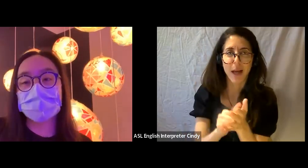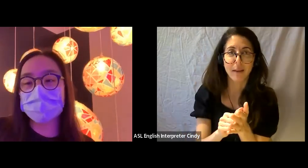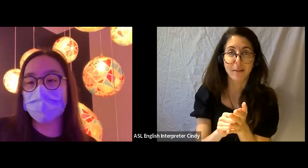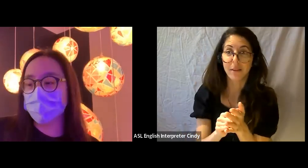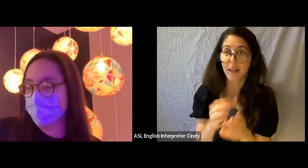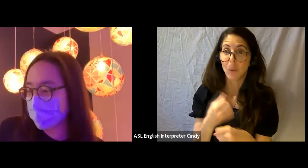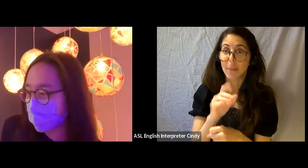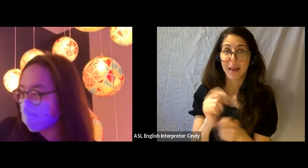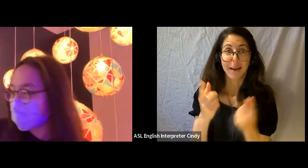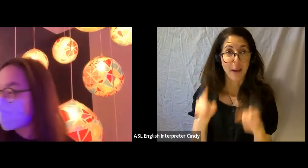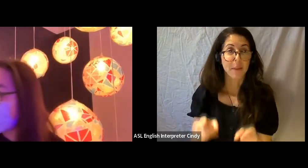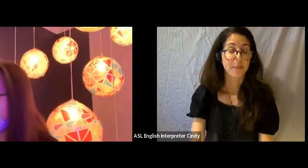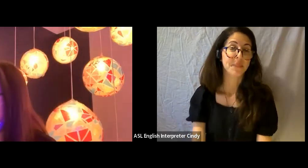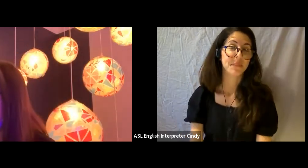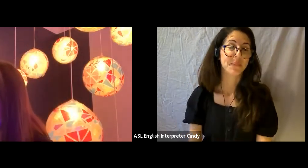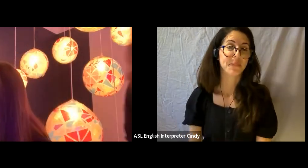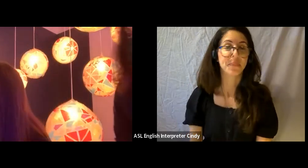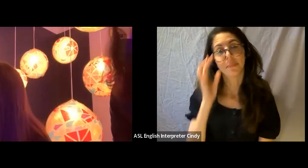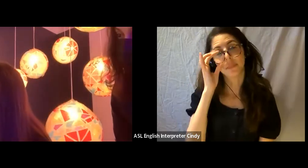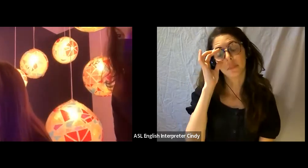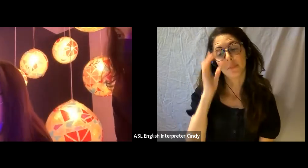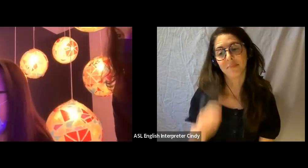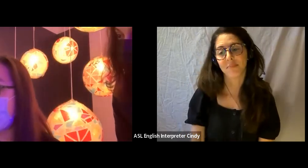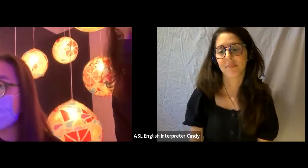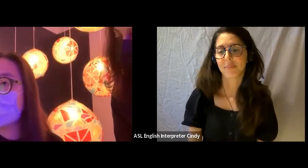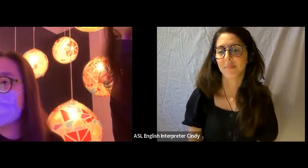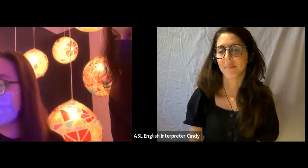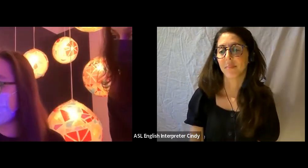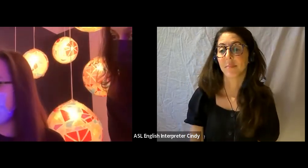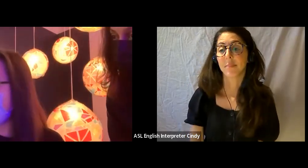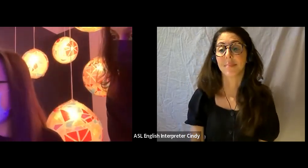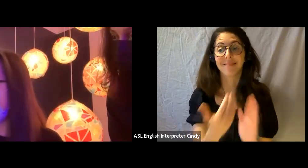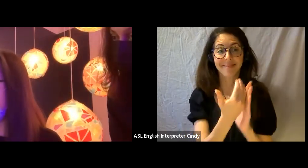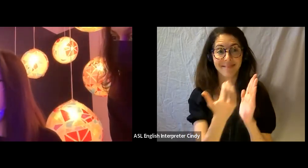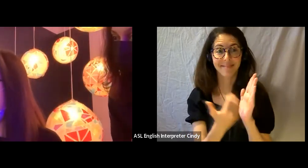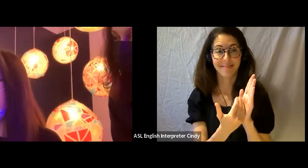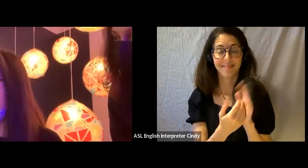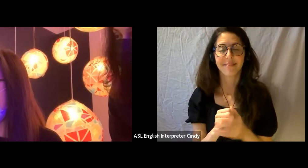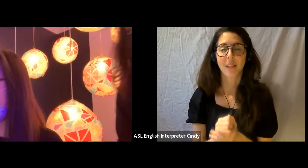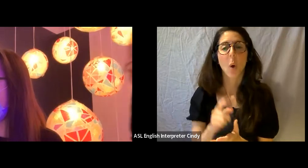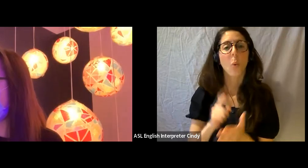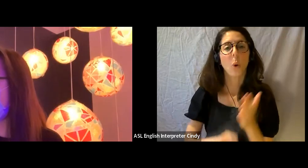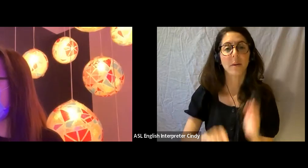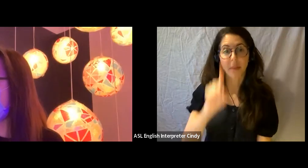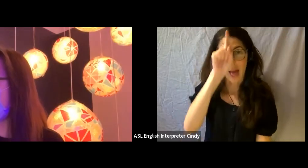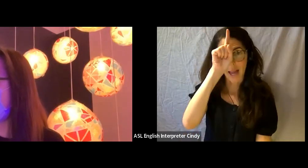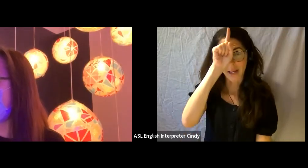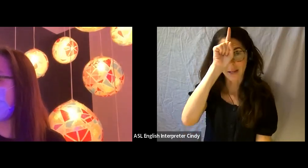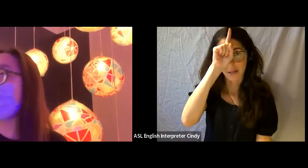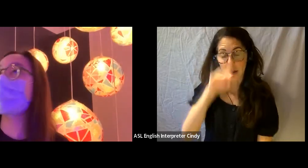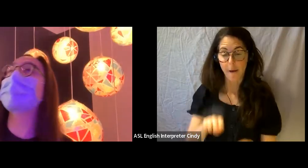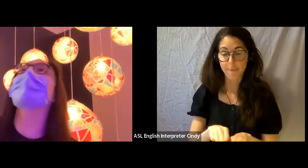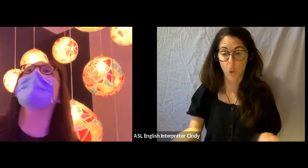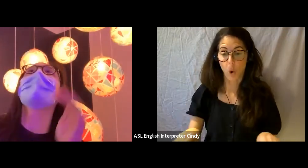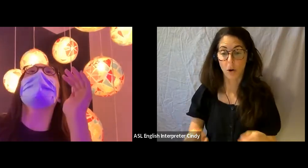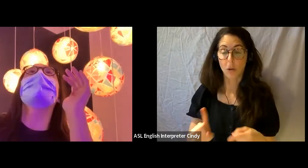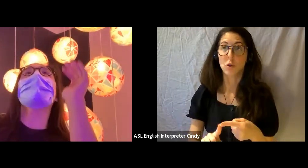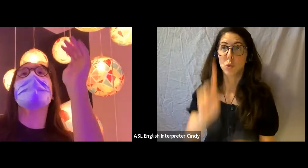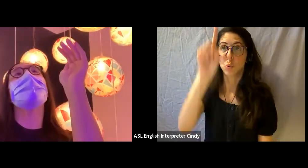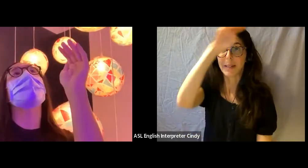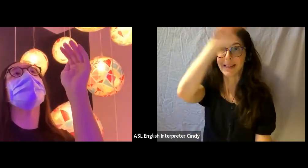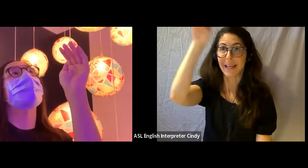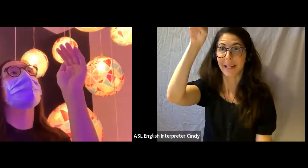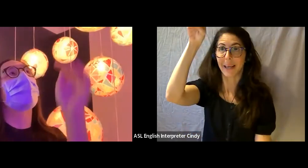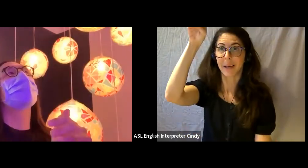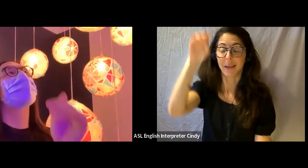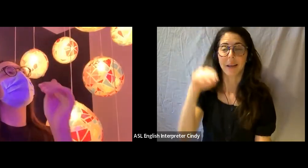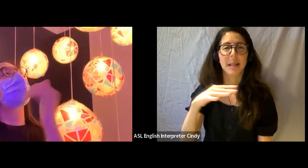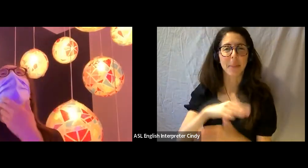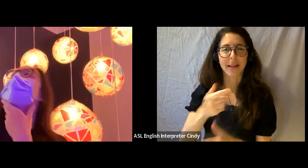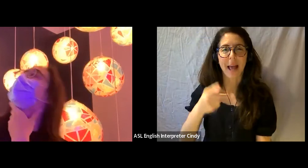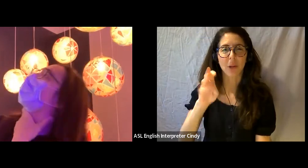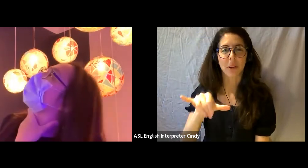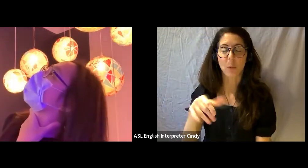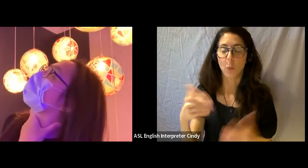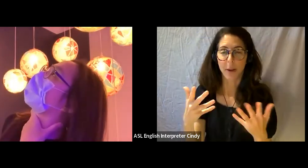The next question I have is: What is the height from floor to ceiling in the main gallery? 14’ but I want to say